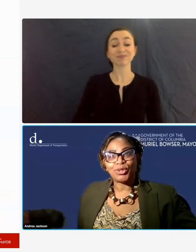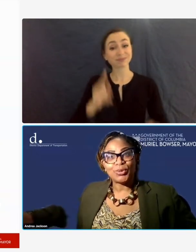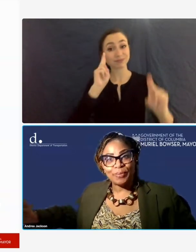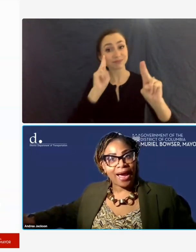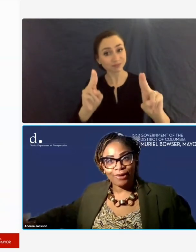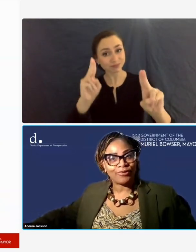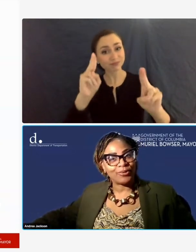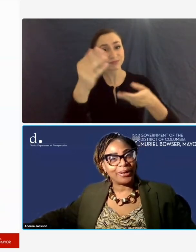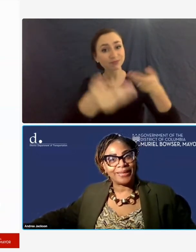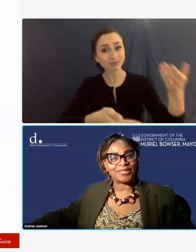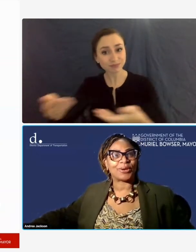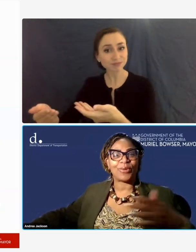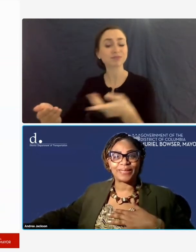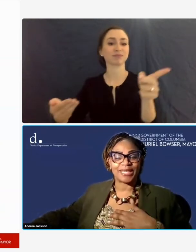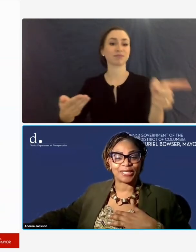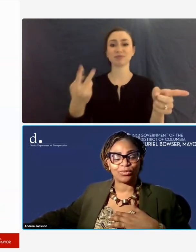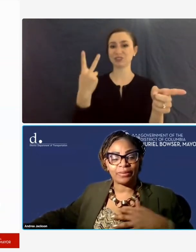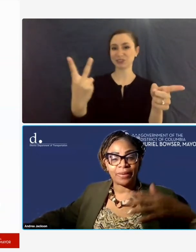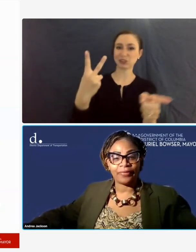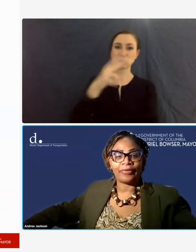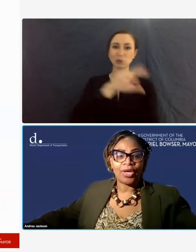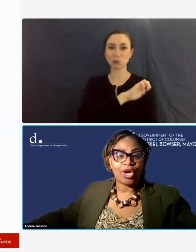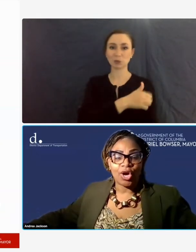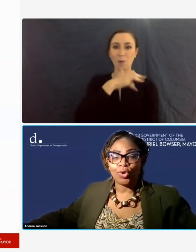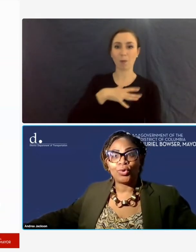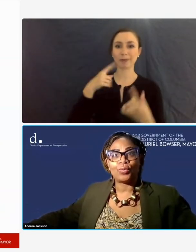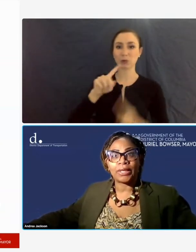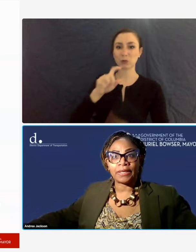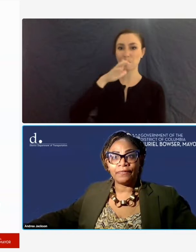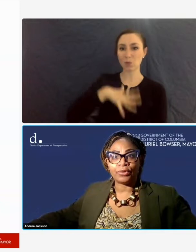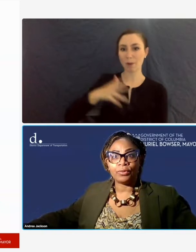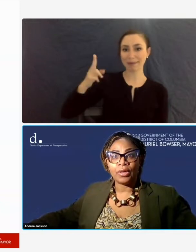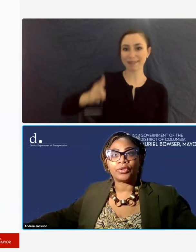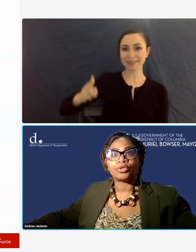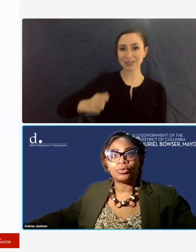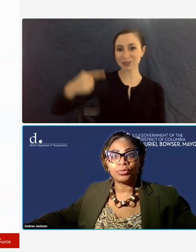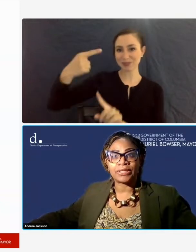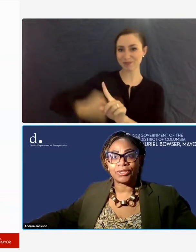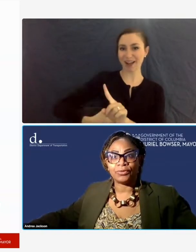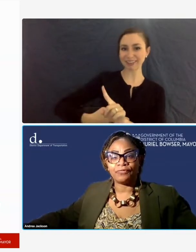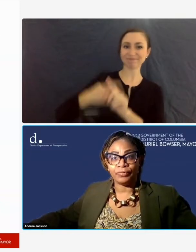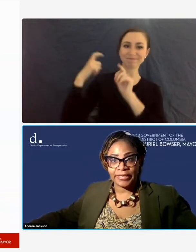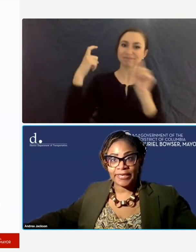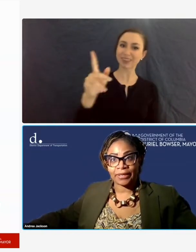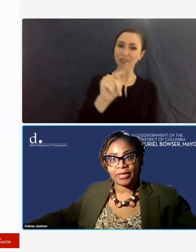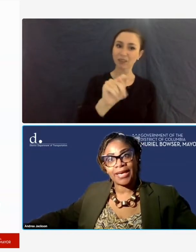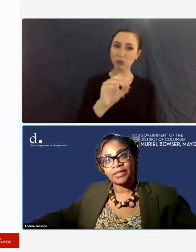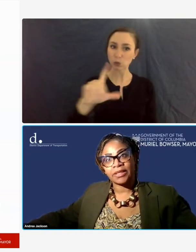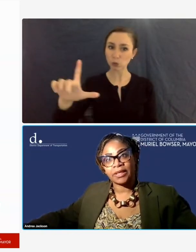powerful women during women's history month give you the tools that you need that are necessary